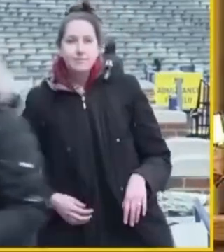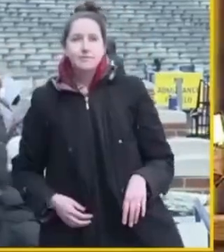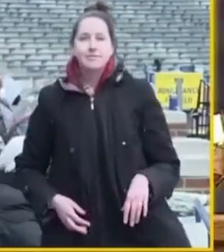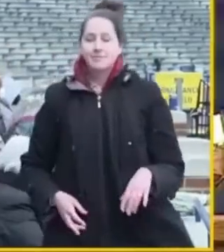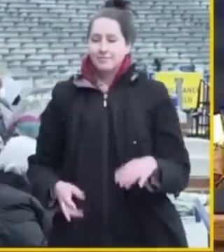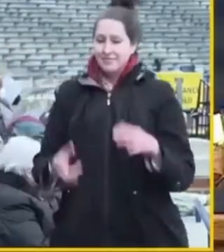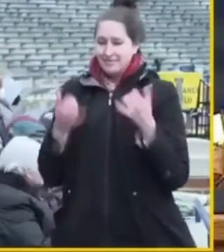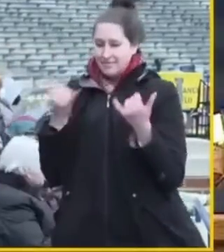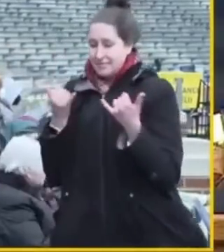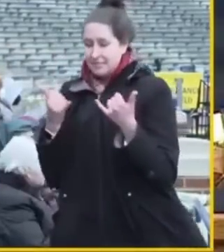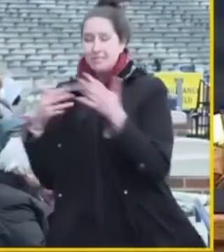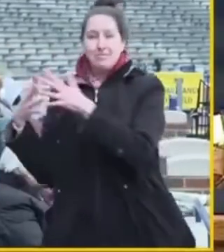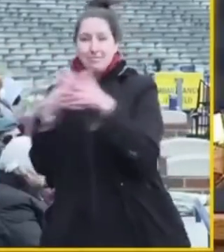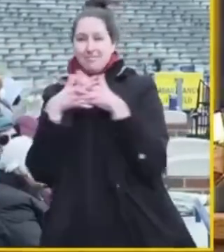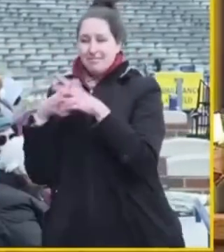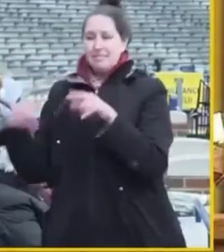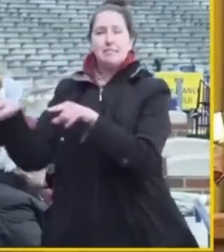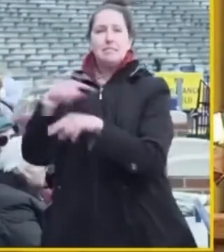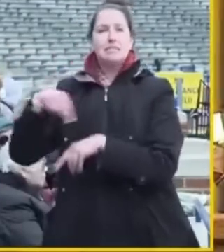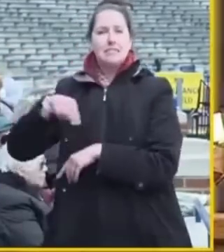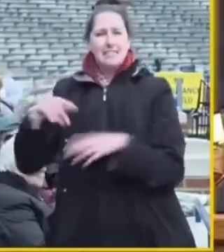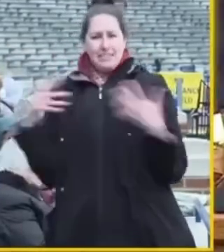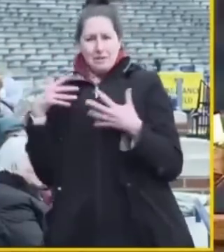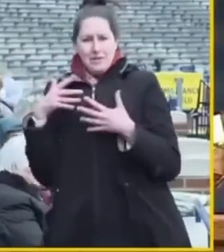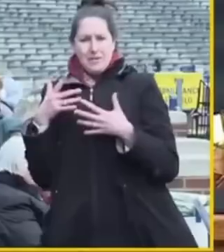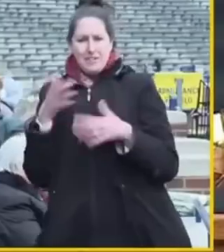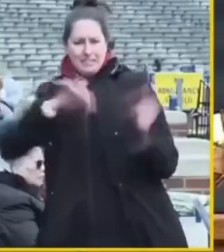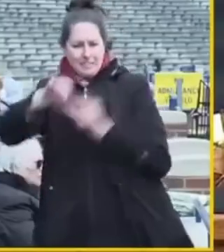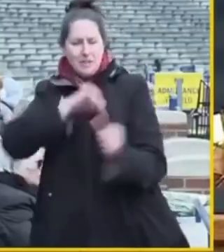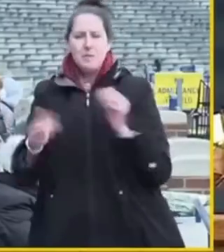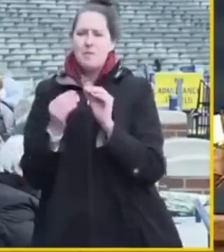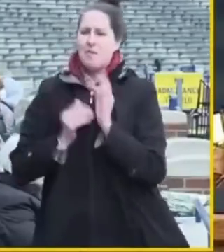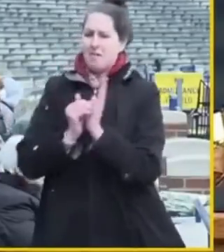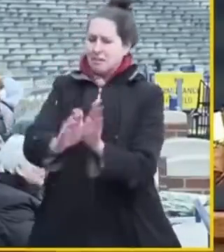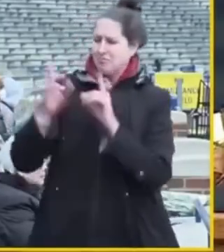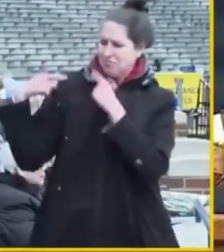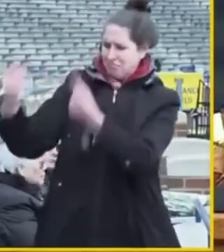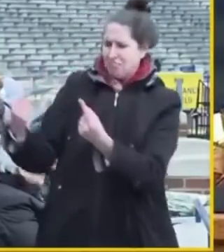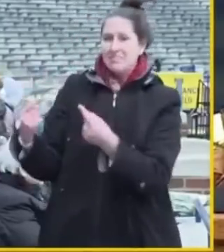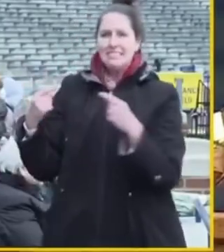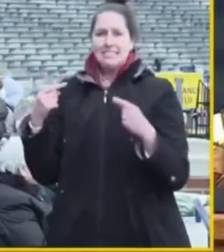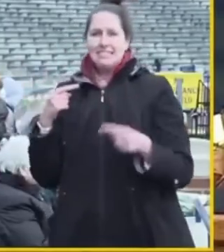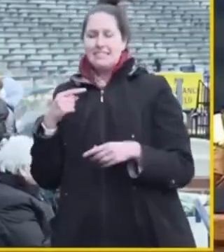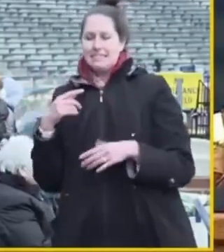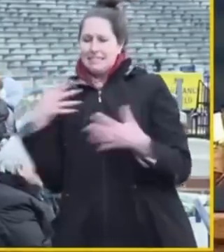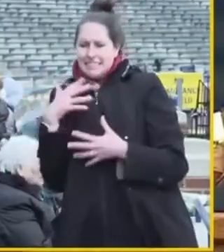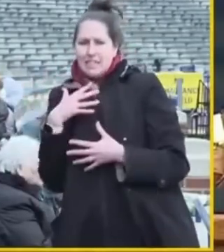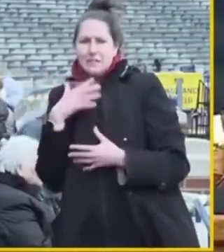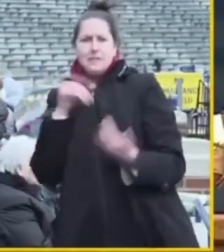than ever before. Afraid to speak up, terrified of being canceled, afraid for our climate,